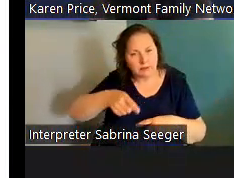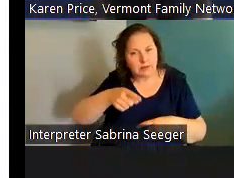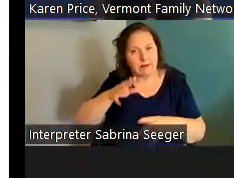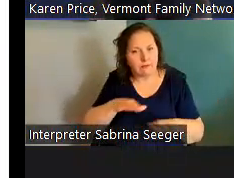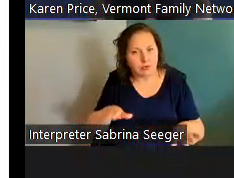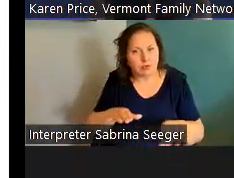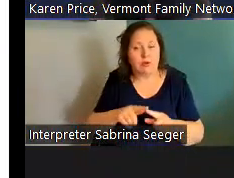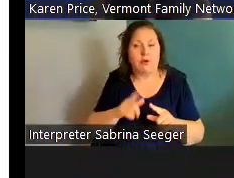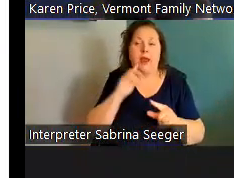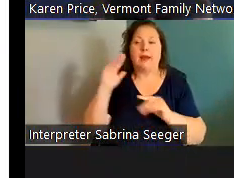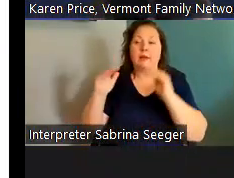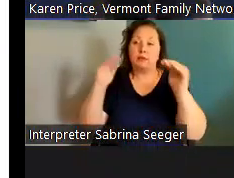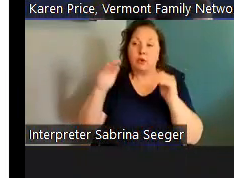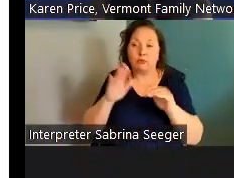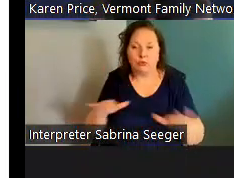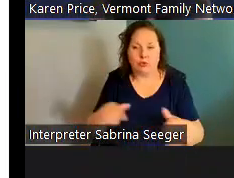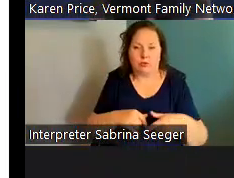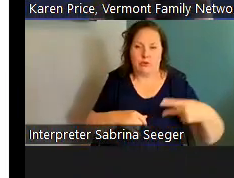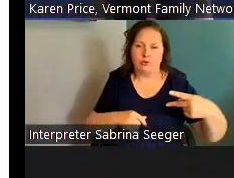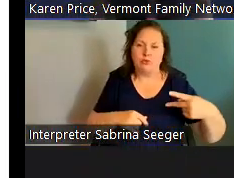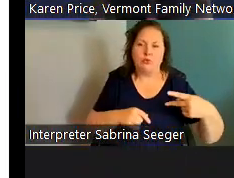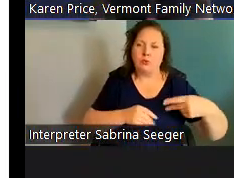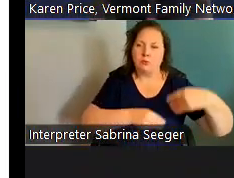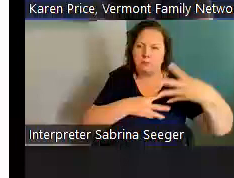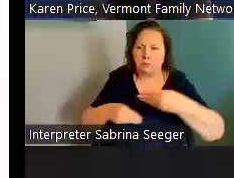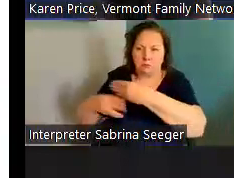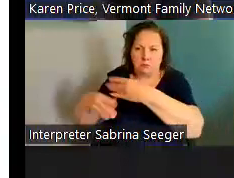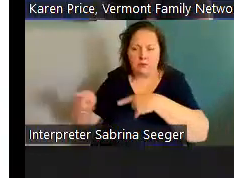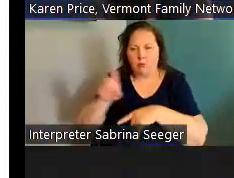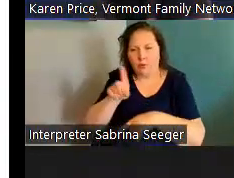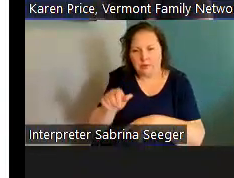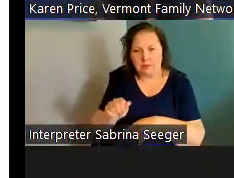adult children. There are two pages with disabilities and special health needs.